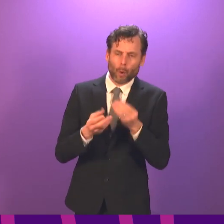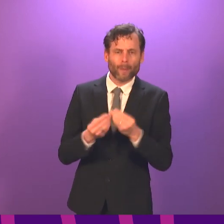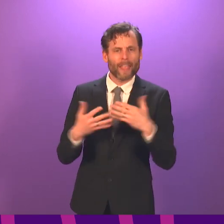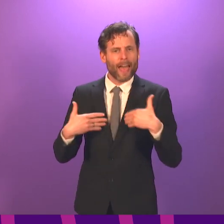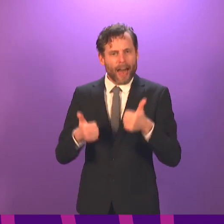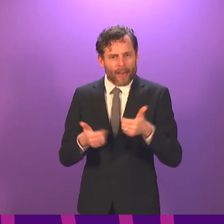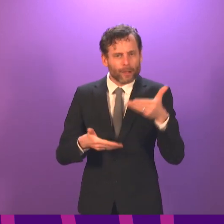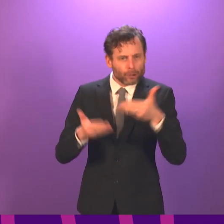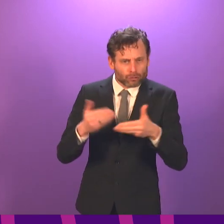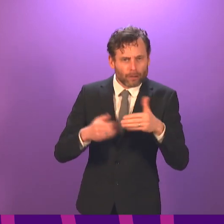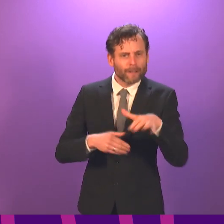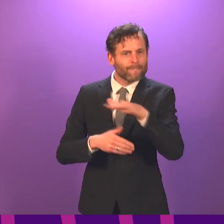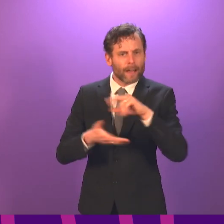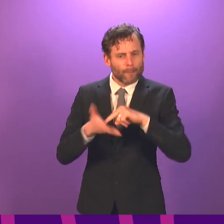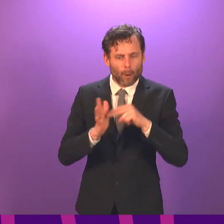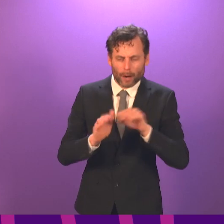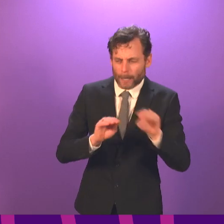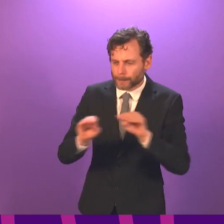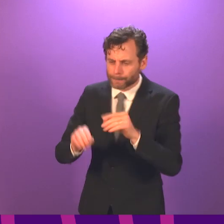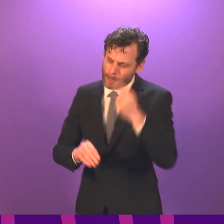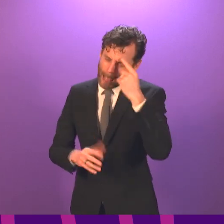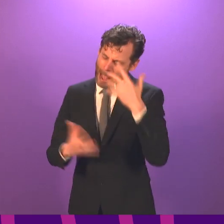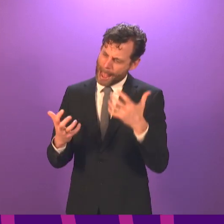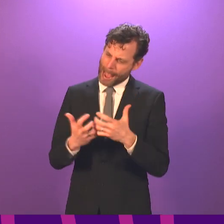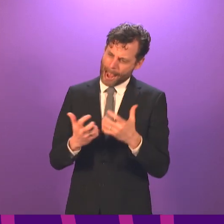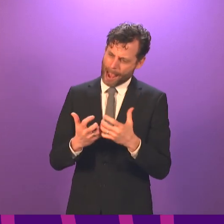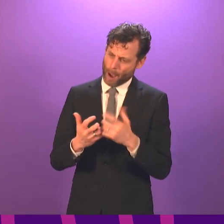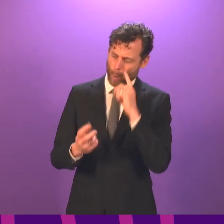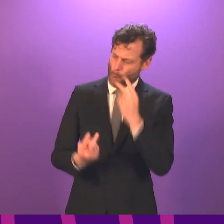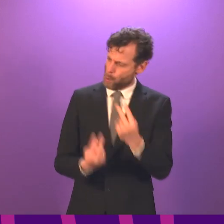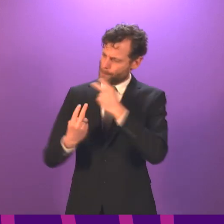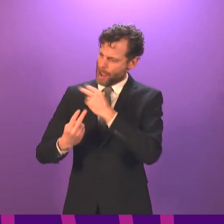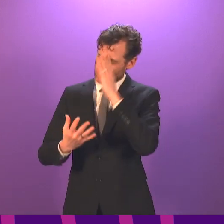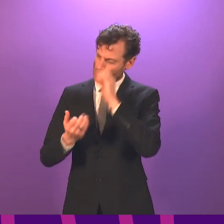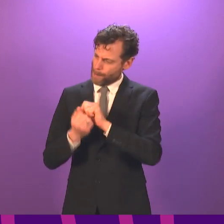about how we intend to remember all those who have lost their lives, and to mark the